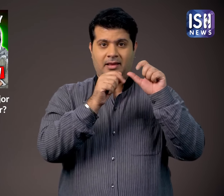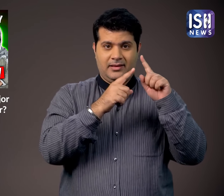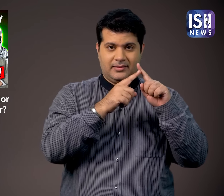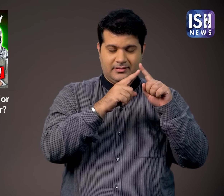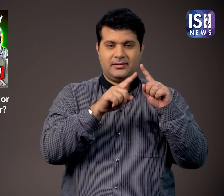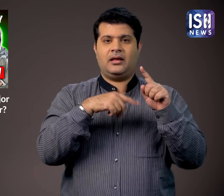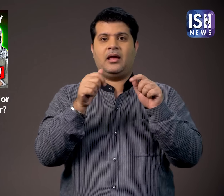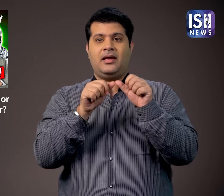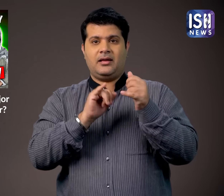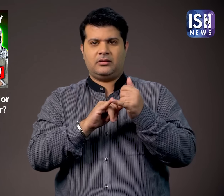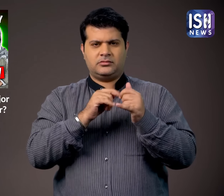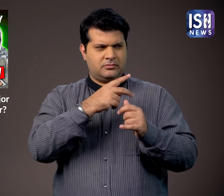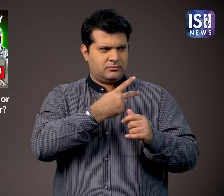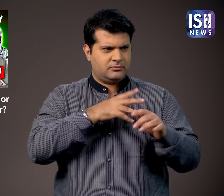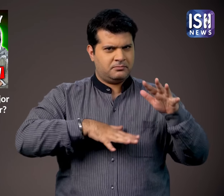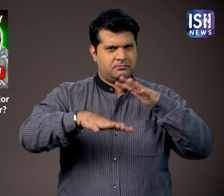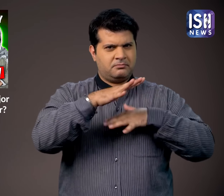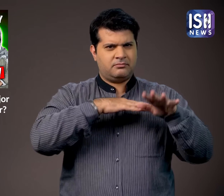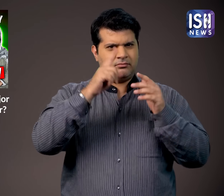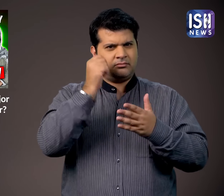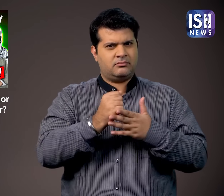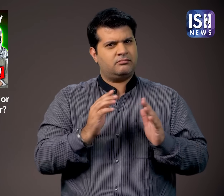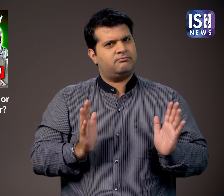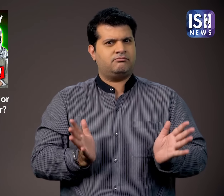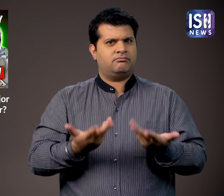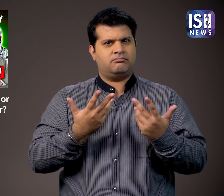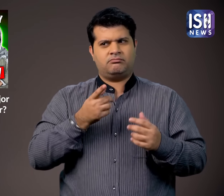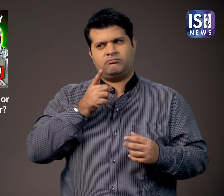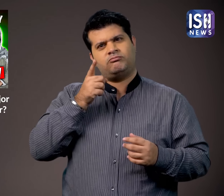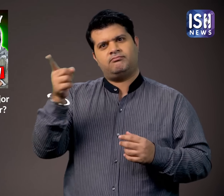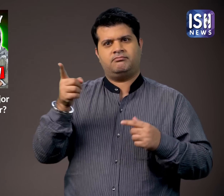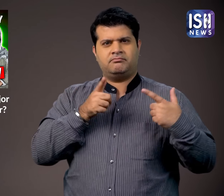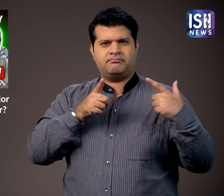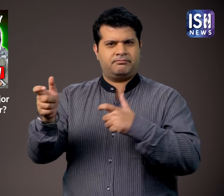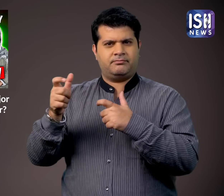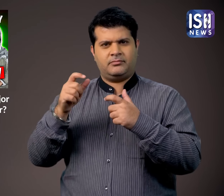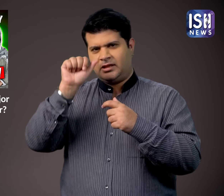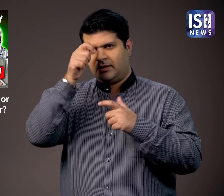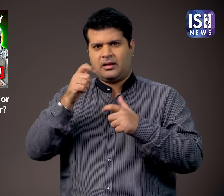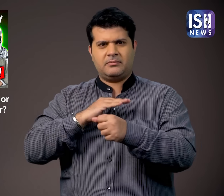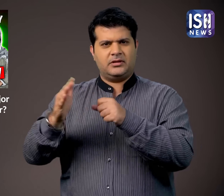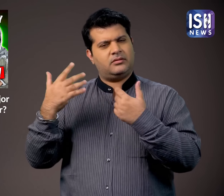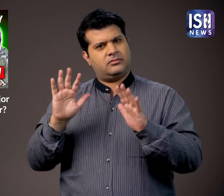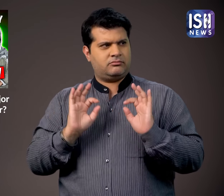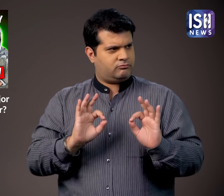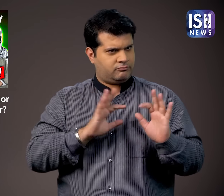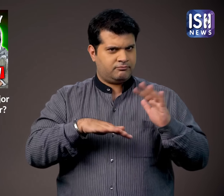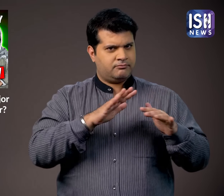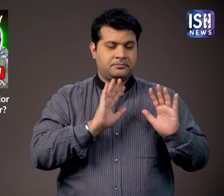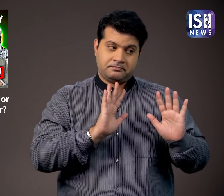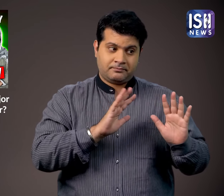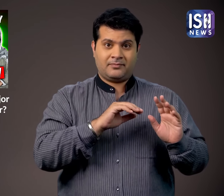Torara and Sabzar decided that the plan would be executed soon.